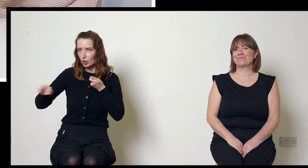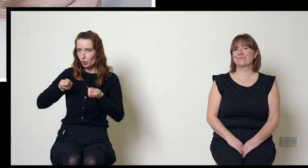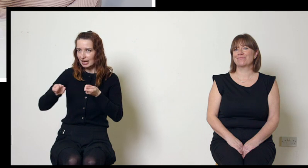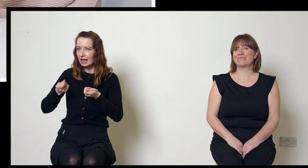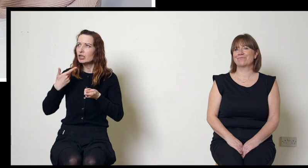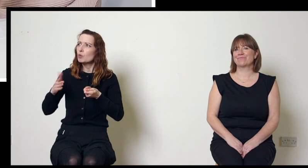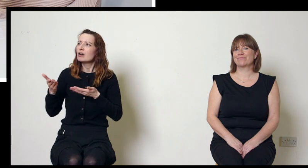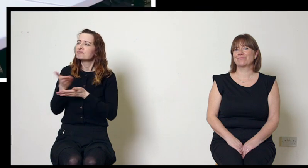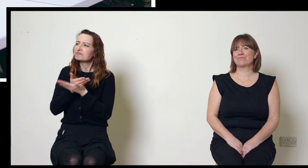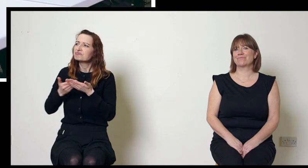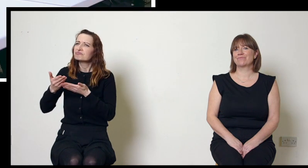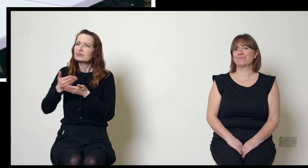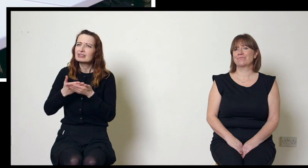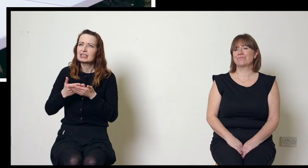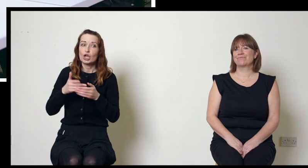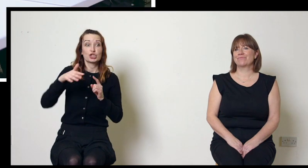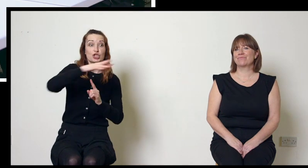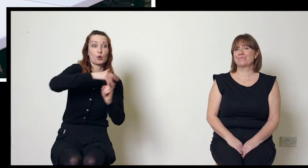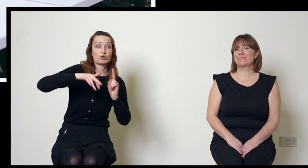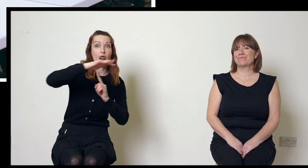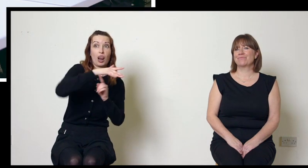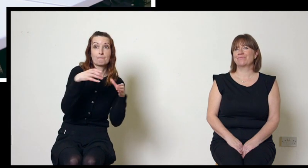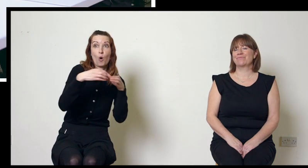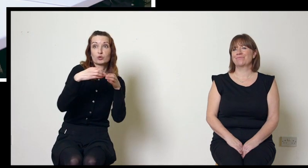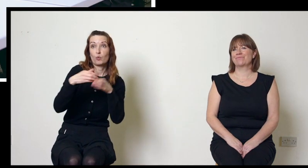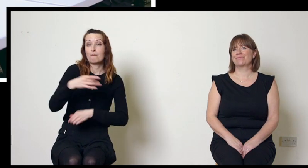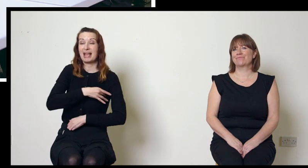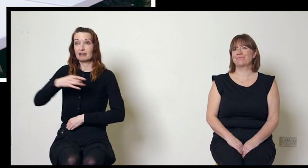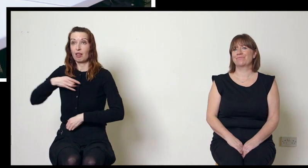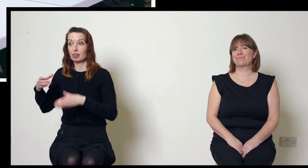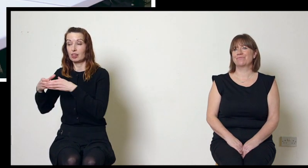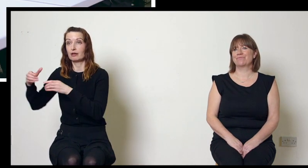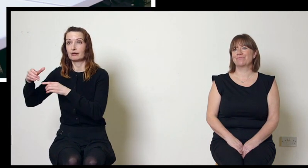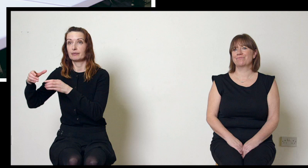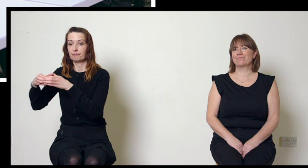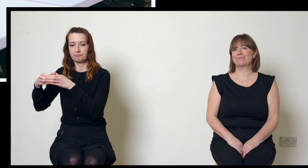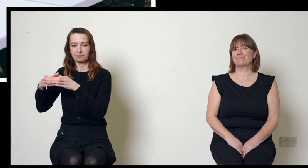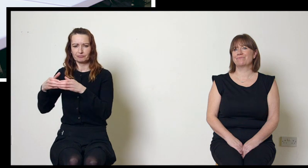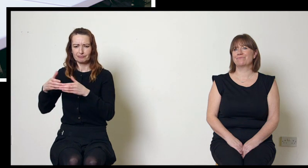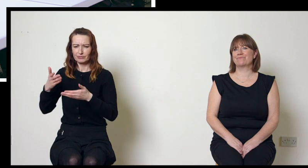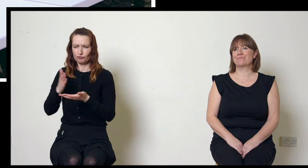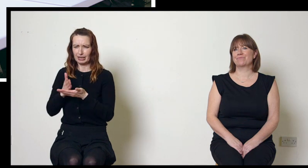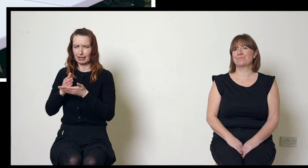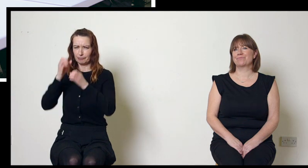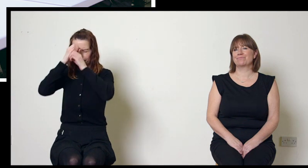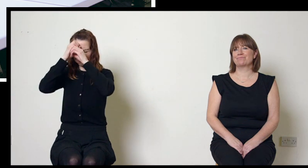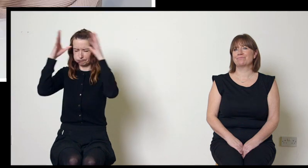versus the medical model, the society that we're presently in. And it completely blew my mind because you talked about it in the way that